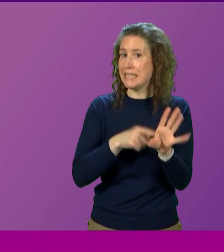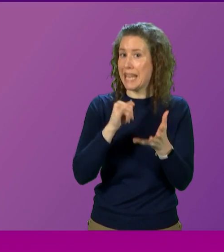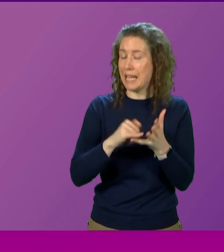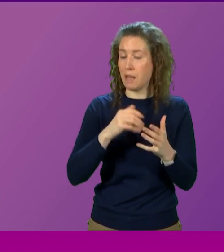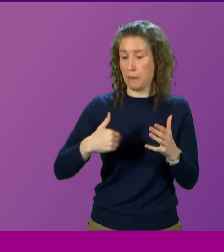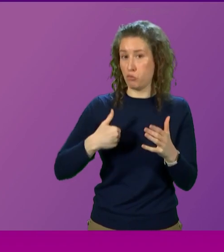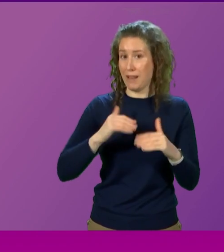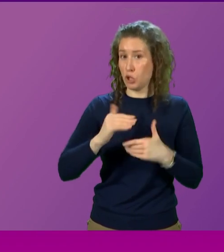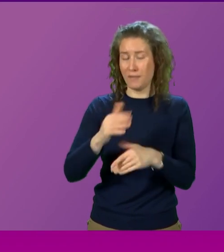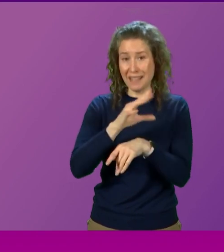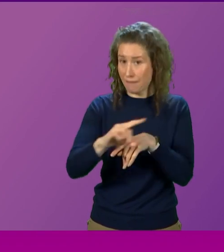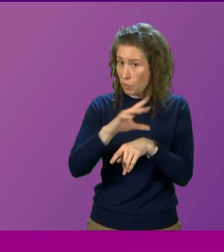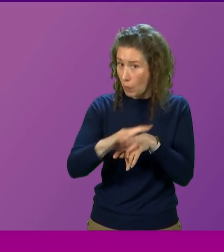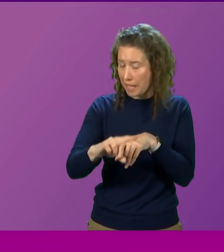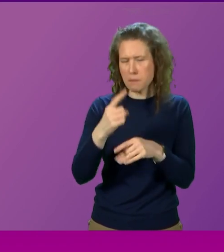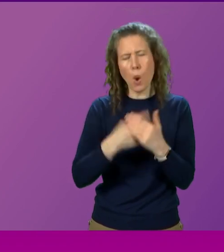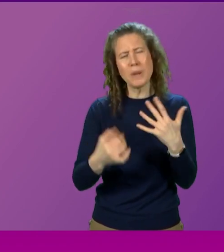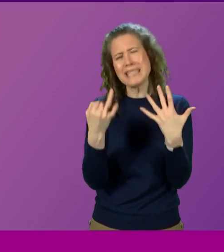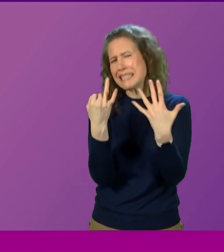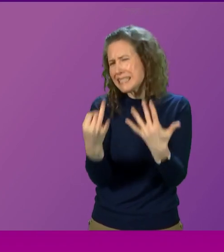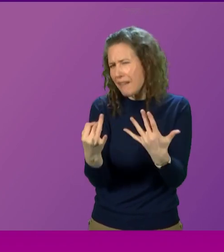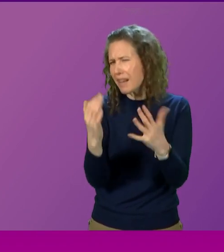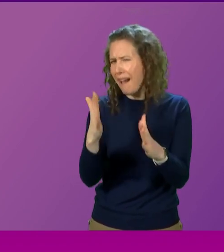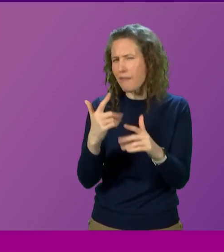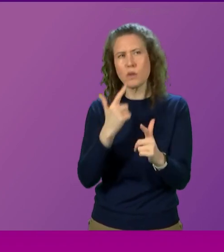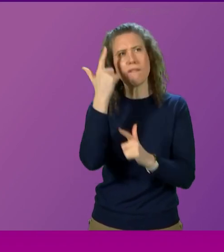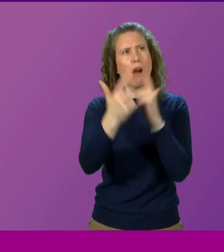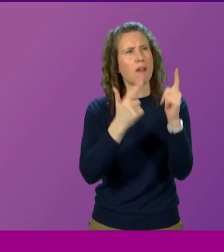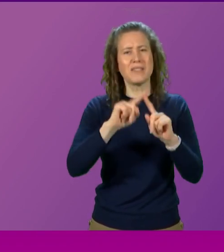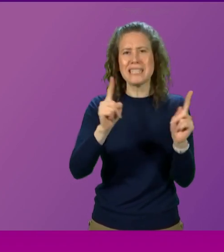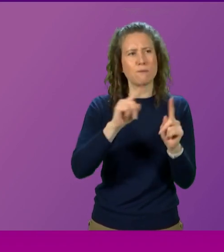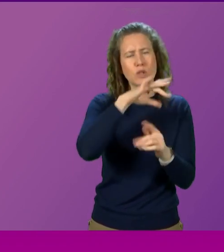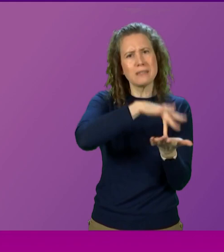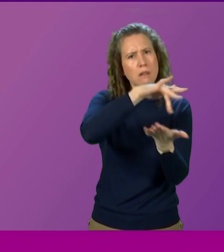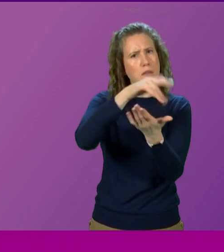every week, just seven have to go to another centre to receive treatment.